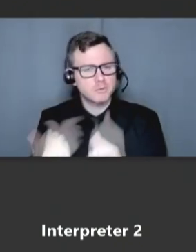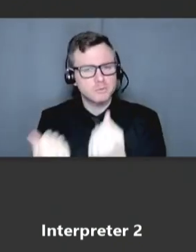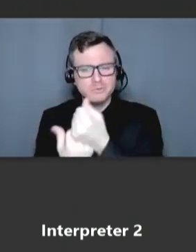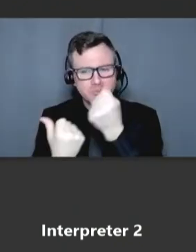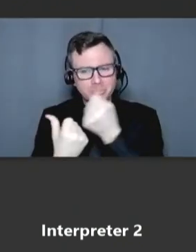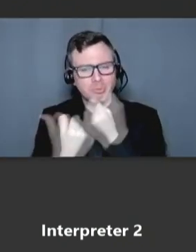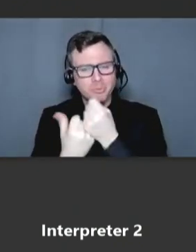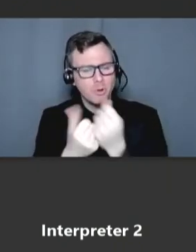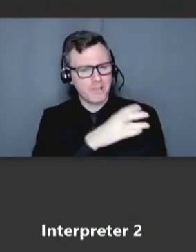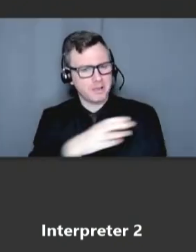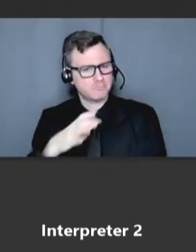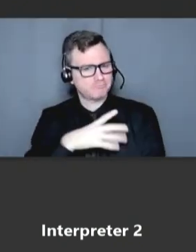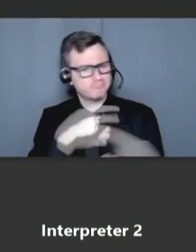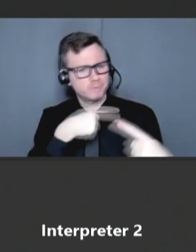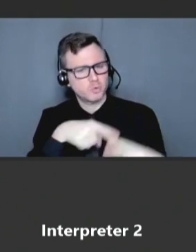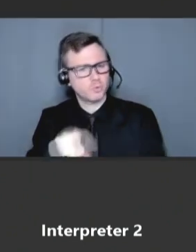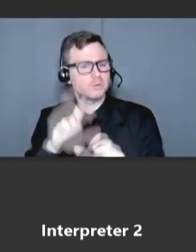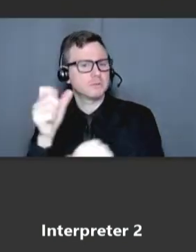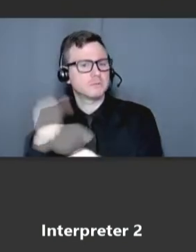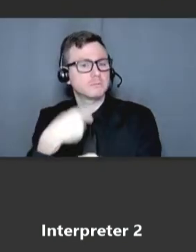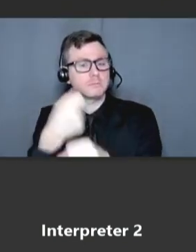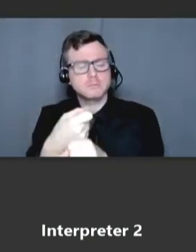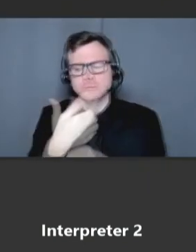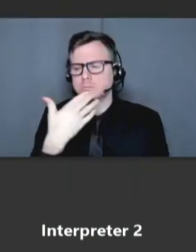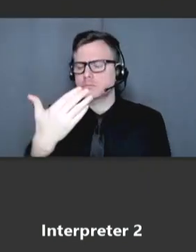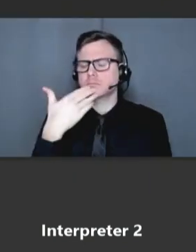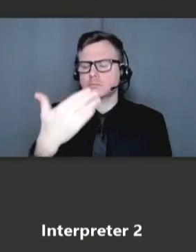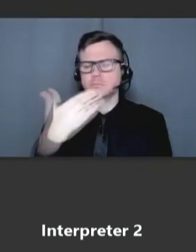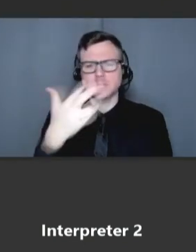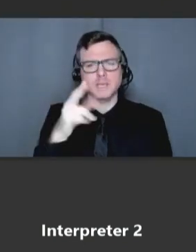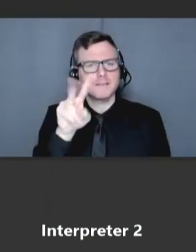I also want to thank the NVAC members and our subcommittee members for their dedication